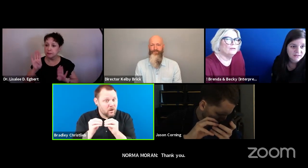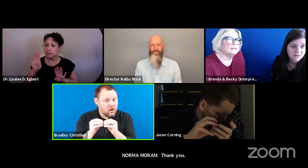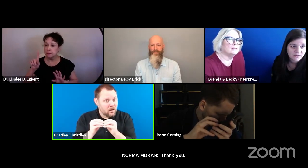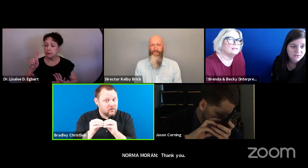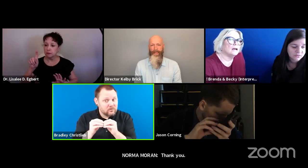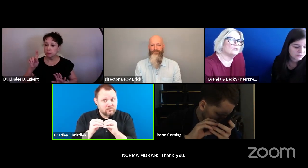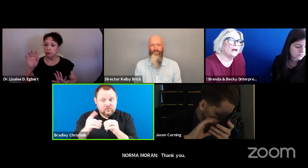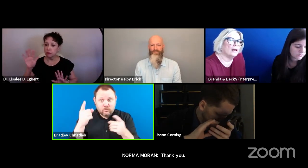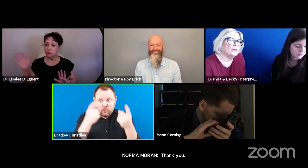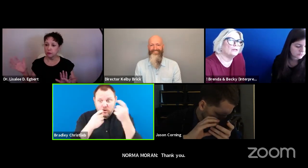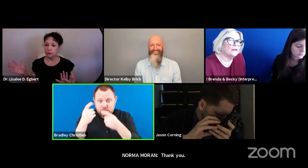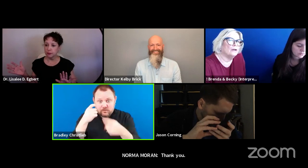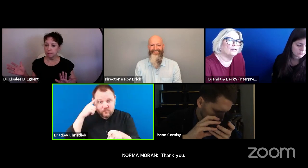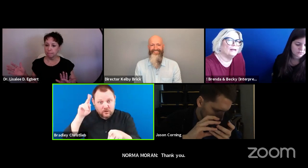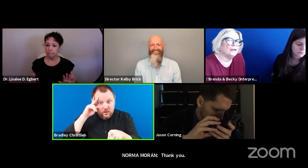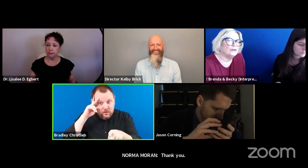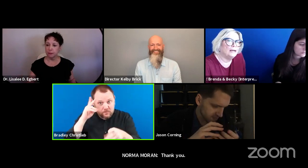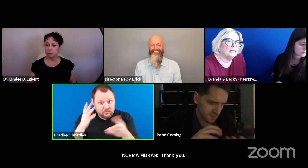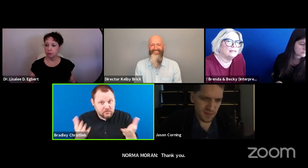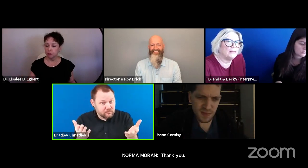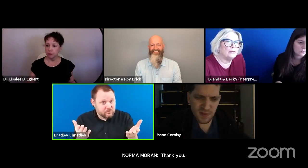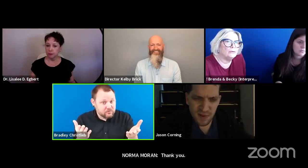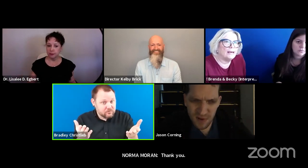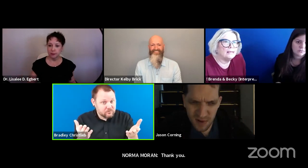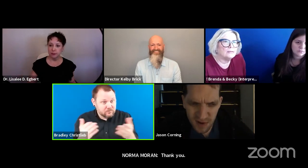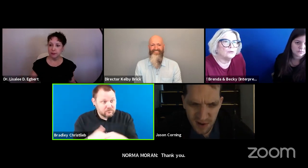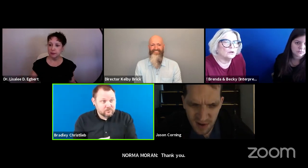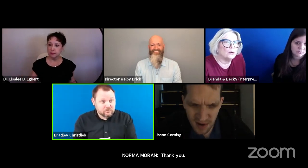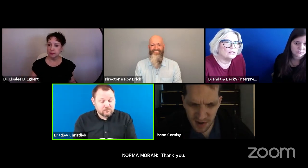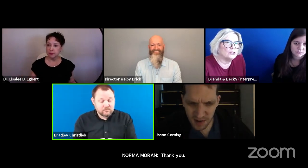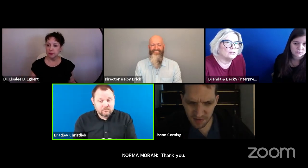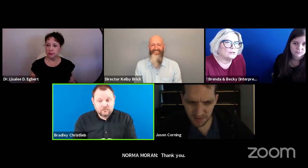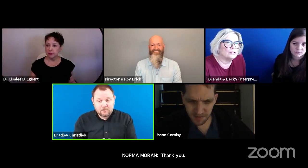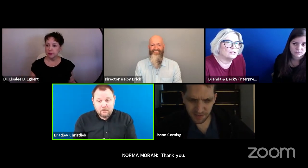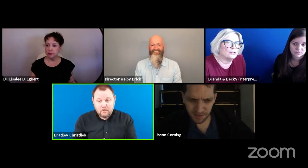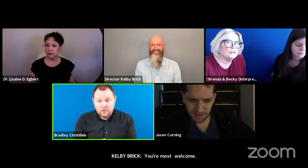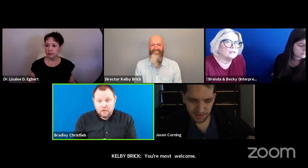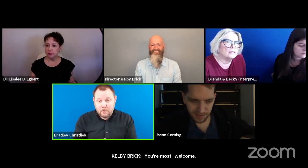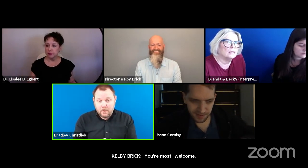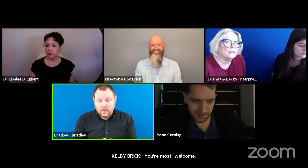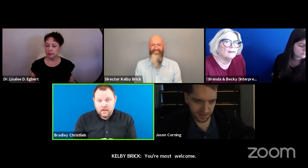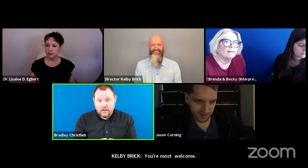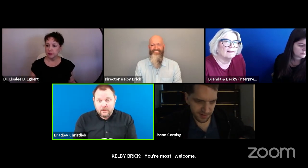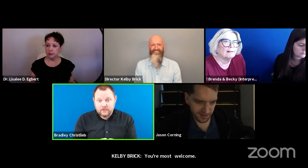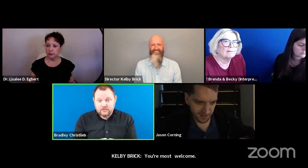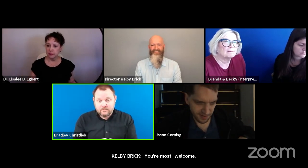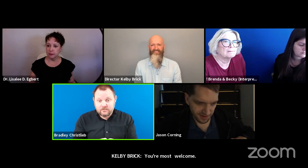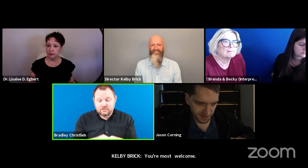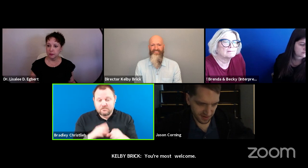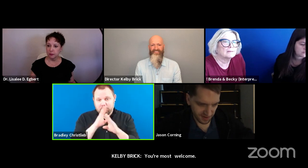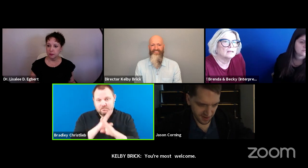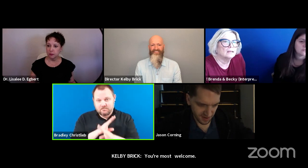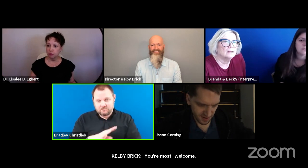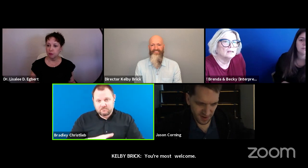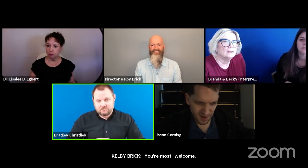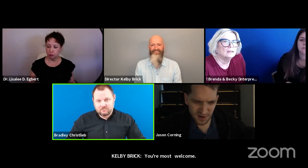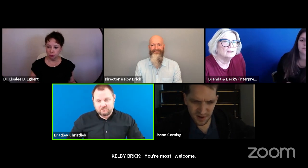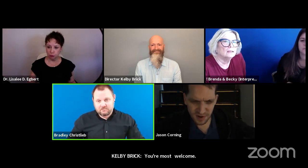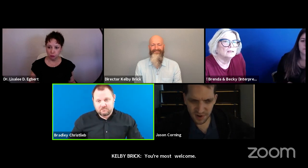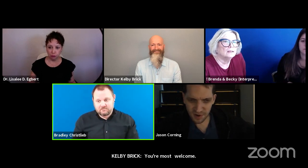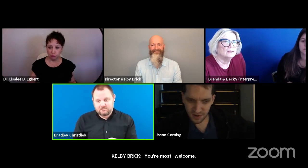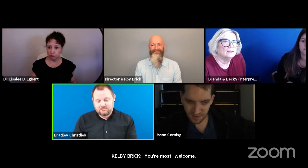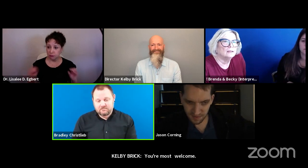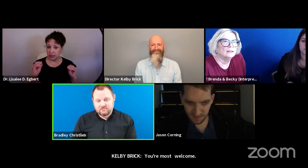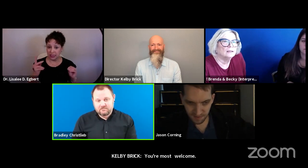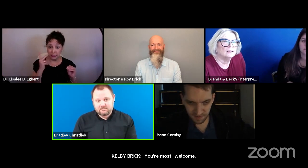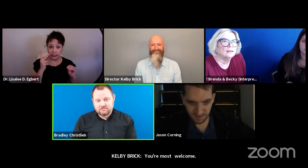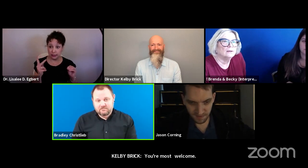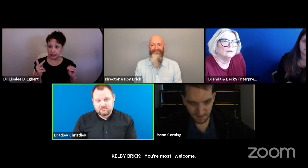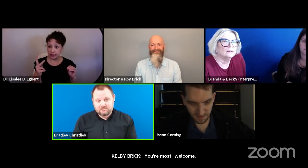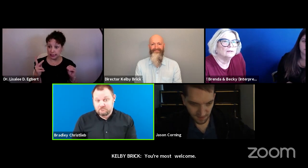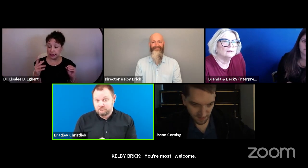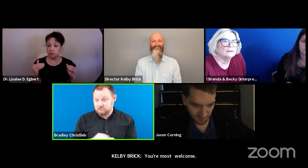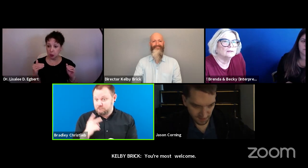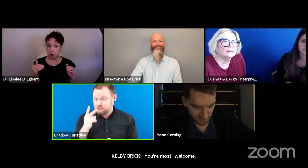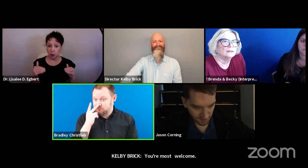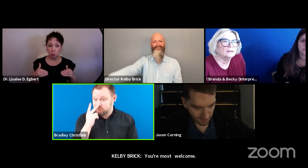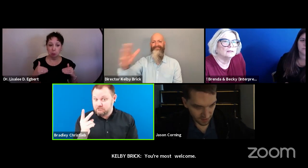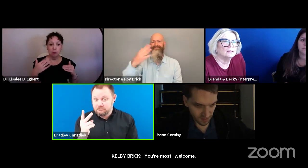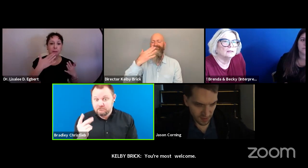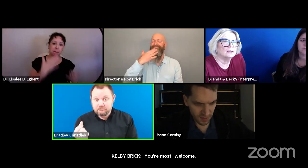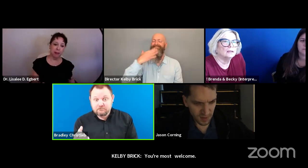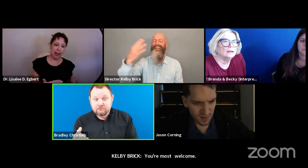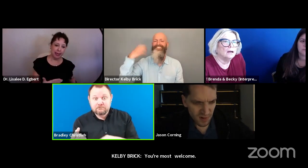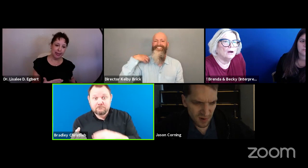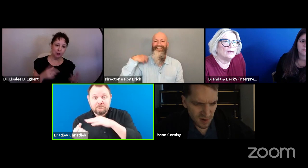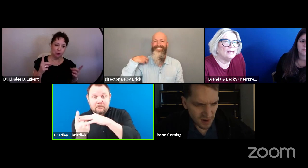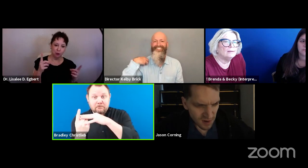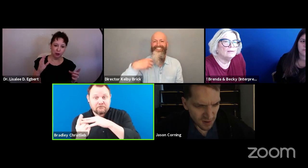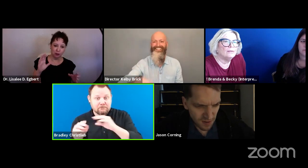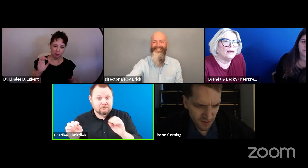Are there any other hands being raised or questions or concerns?